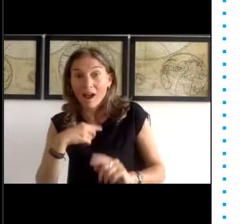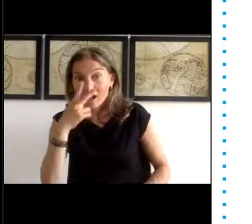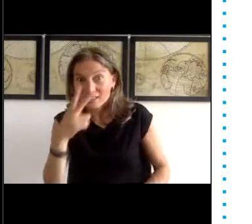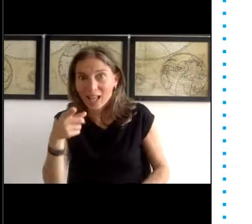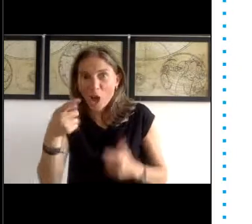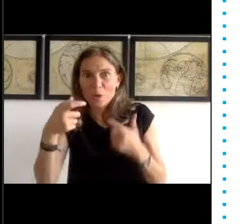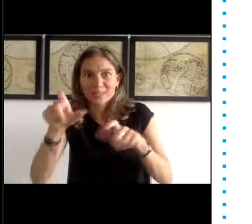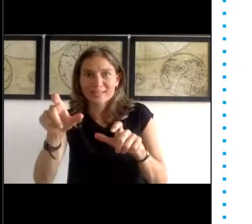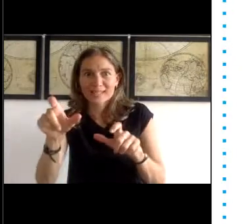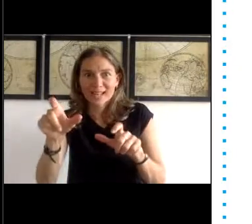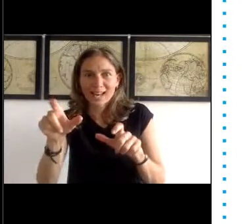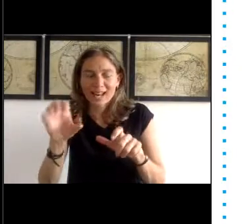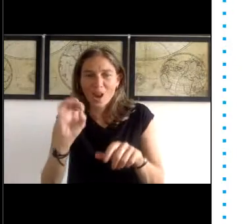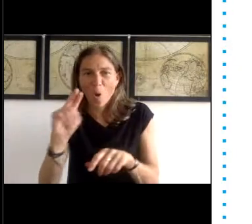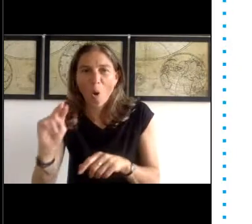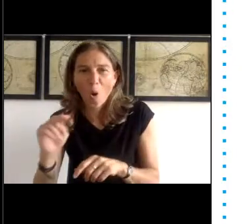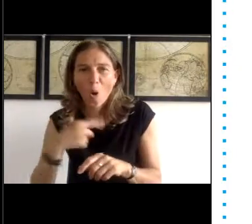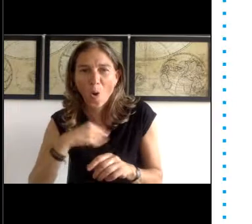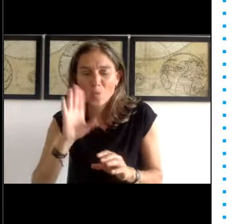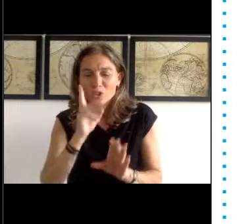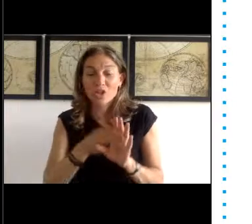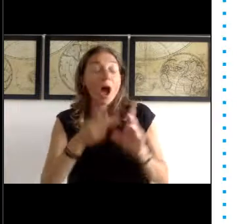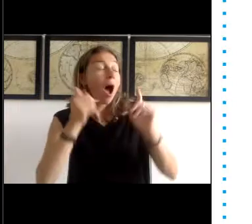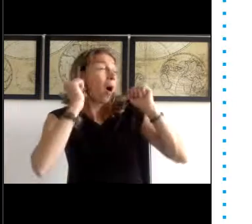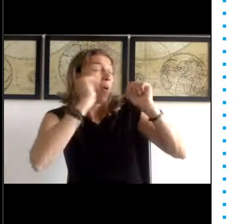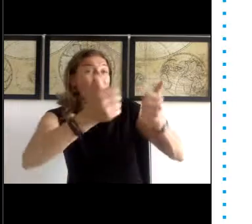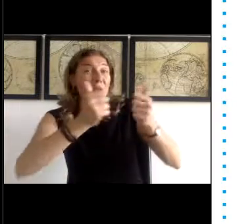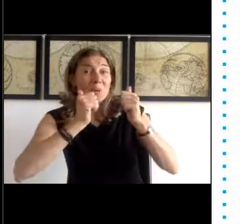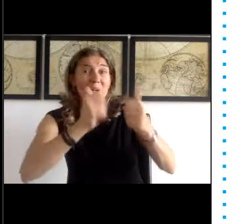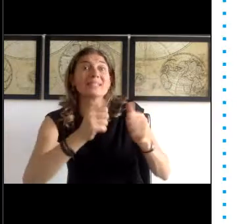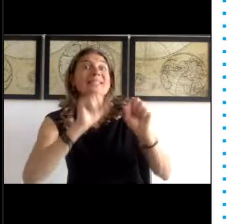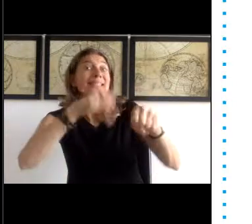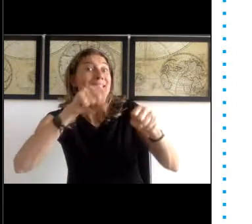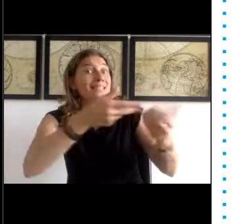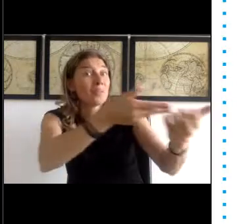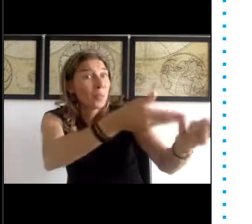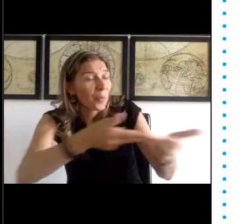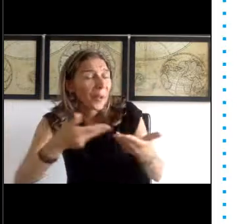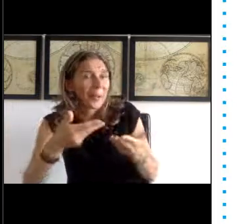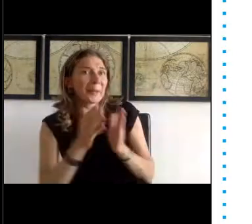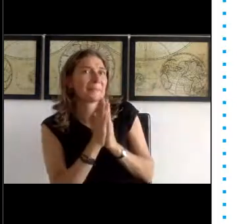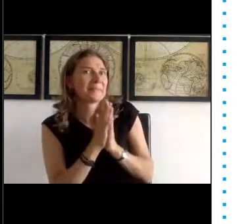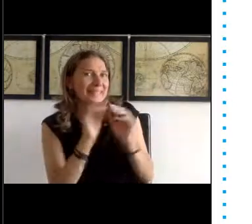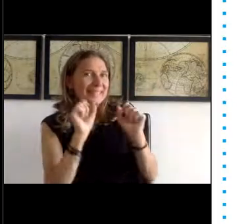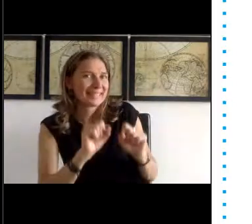One question. How can long-medium term Erasmus+ opportunities be managed